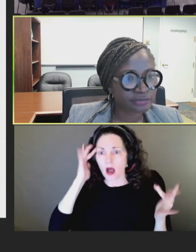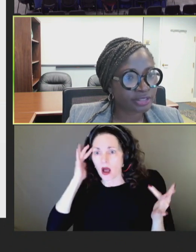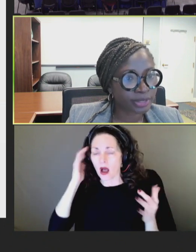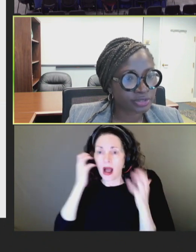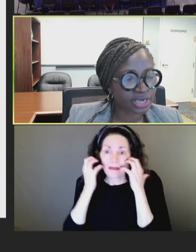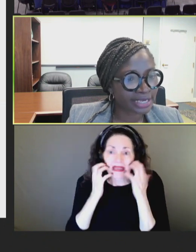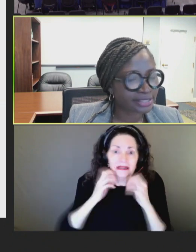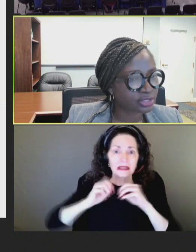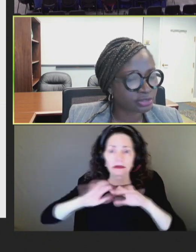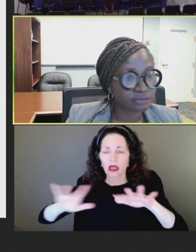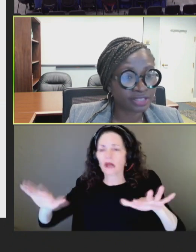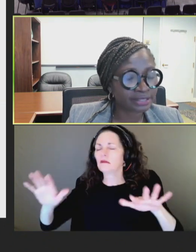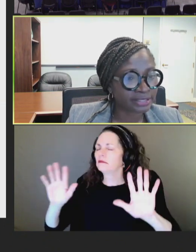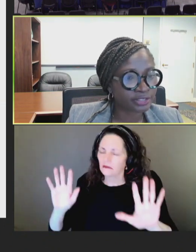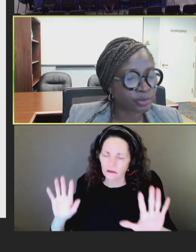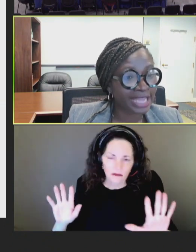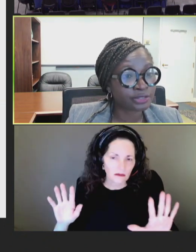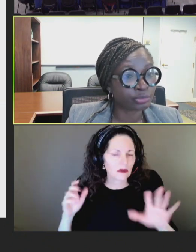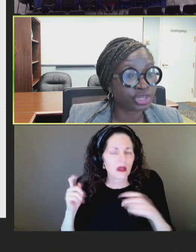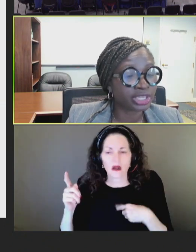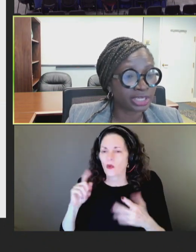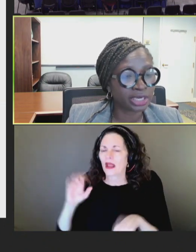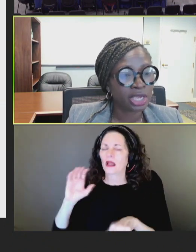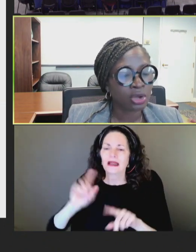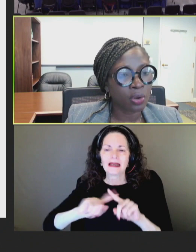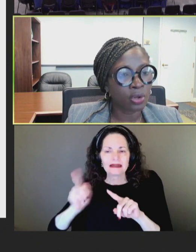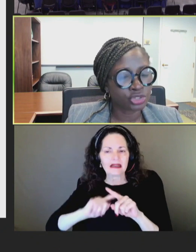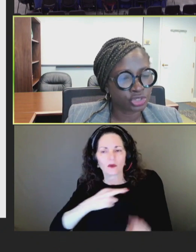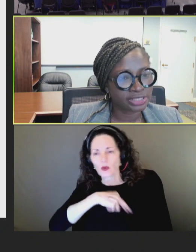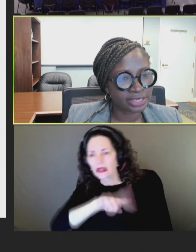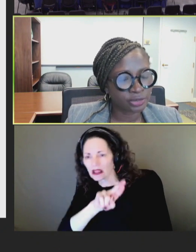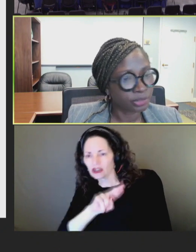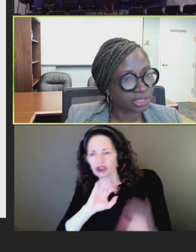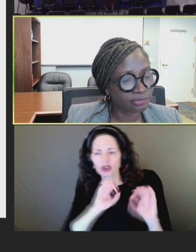faith-based organizations, faith leaders, we had to bring in all trusted community